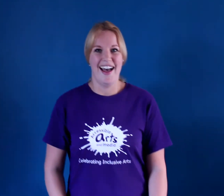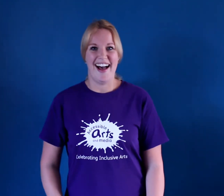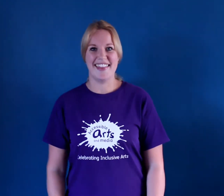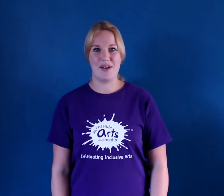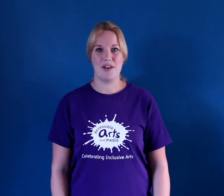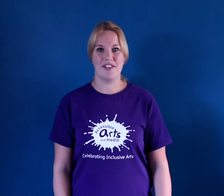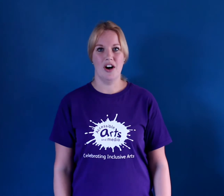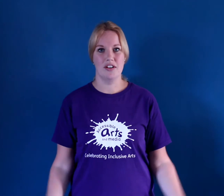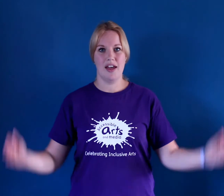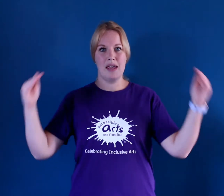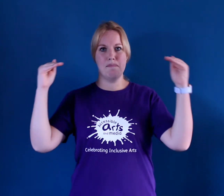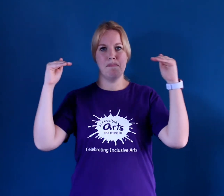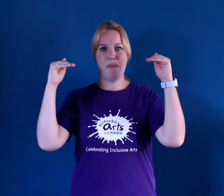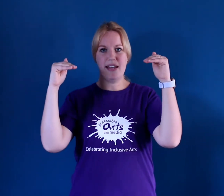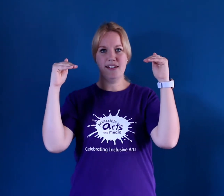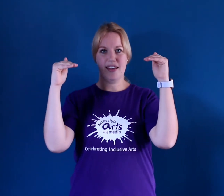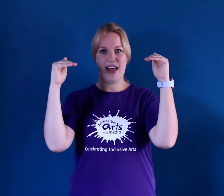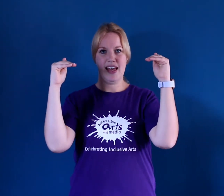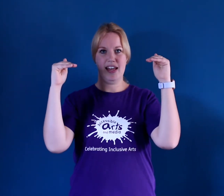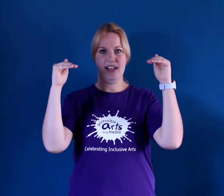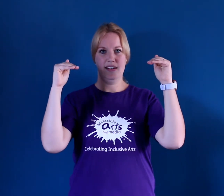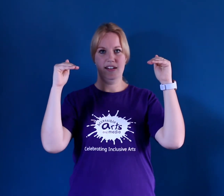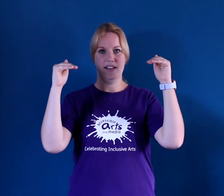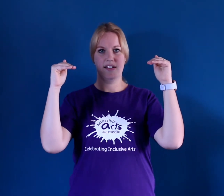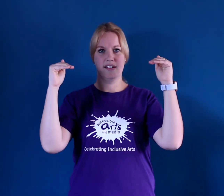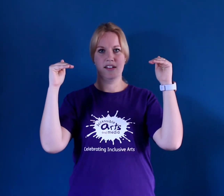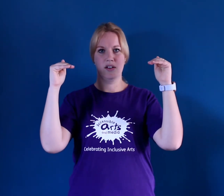And then we’ve got a bent hand.